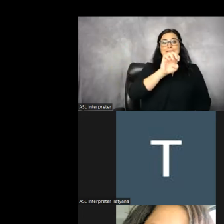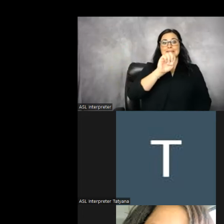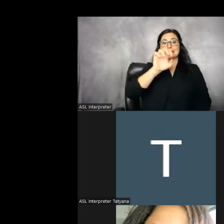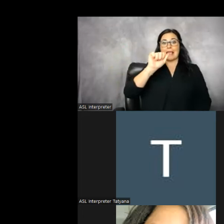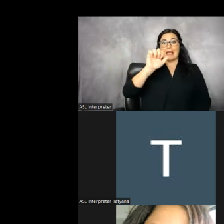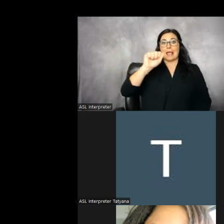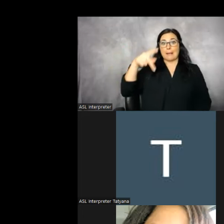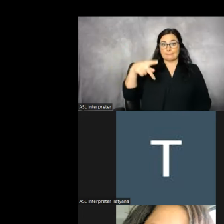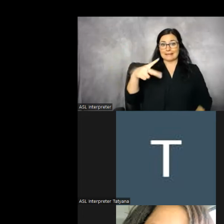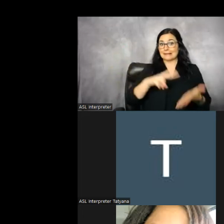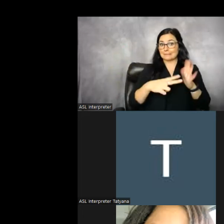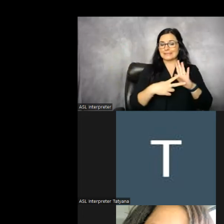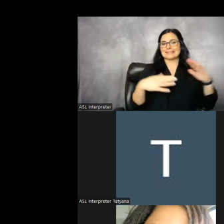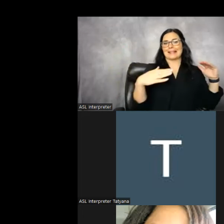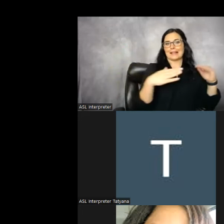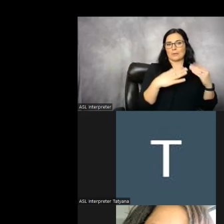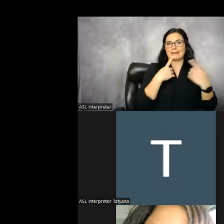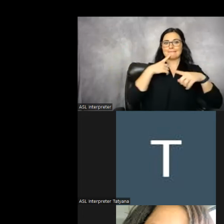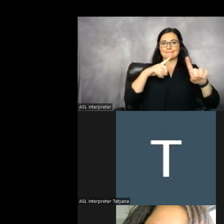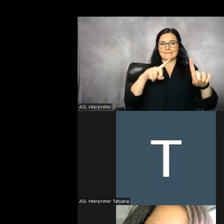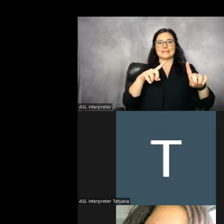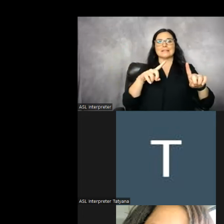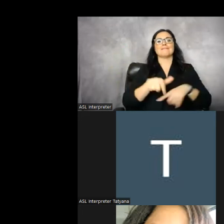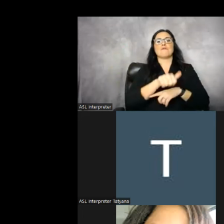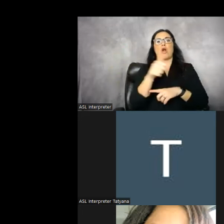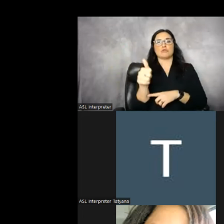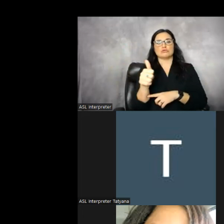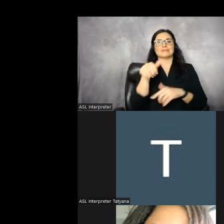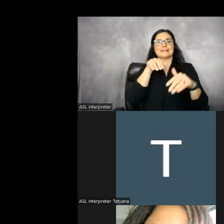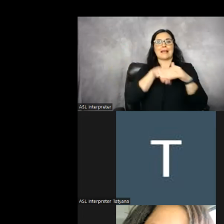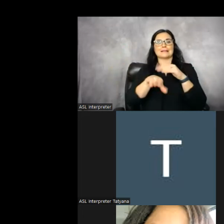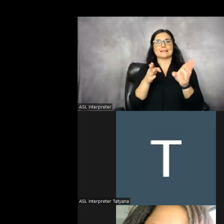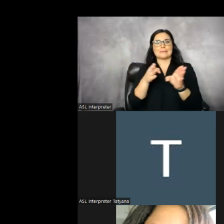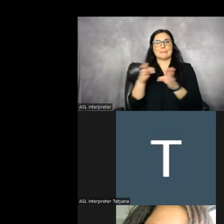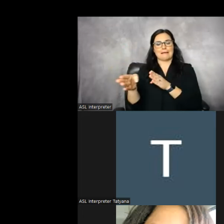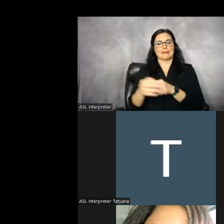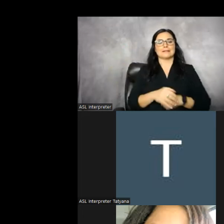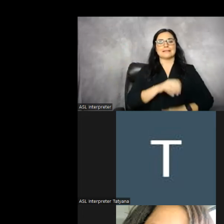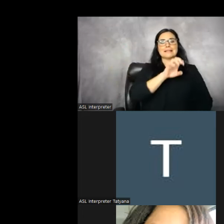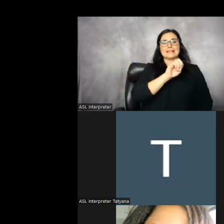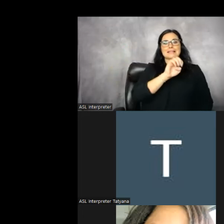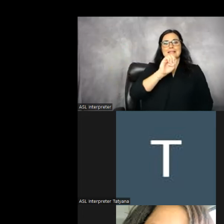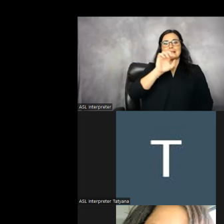for Equally Effective Alternate Access Plan. And EEAAP has a very specific definition,